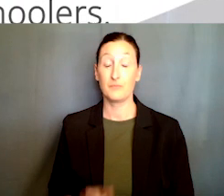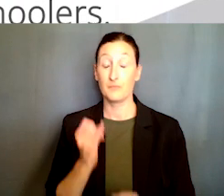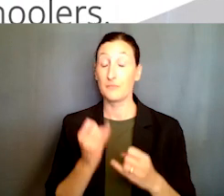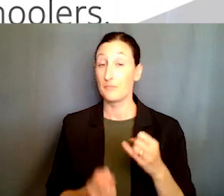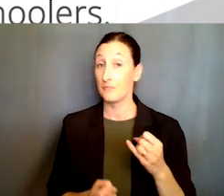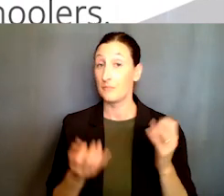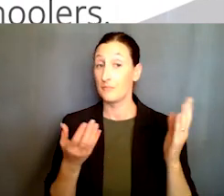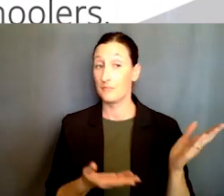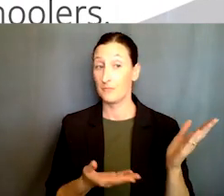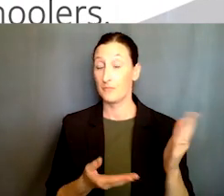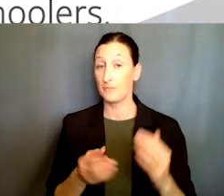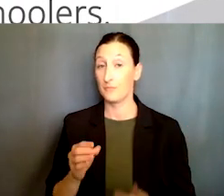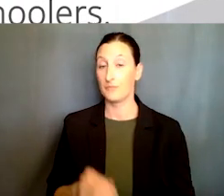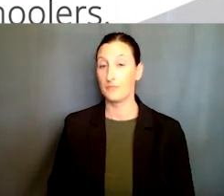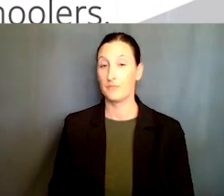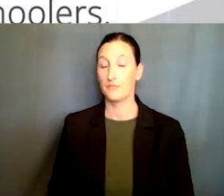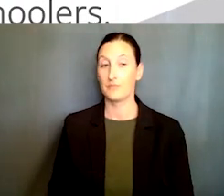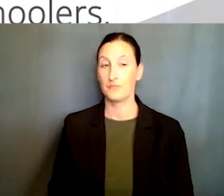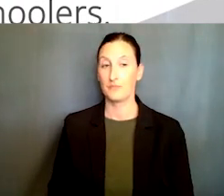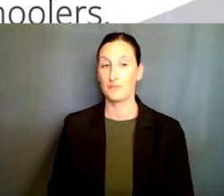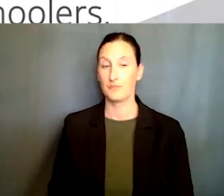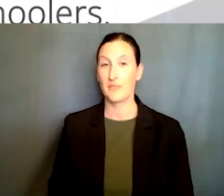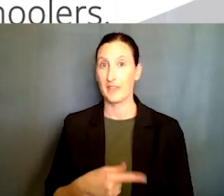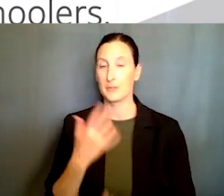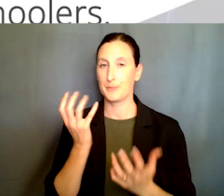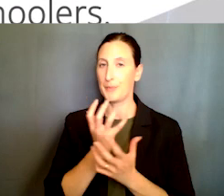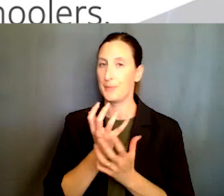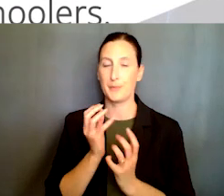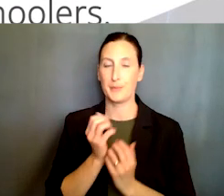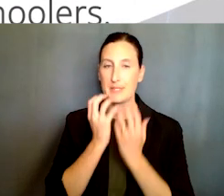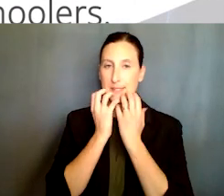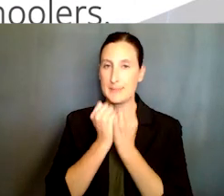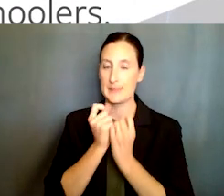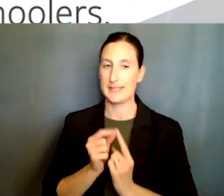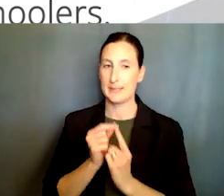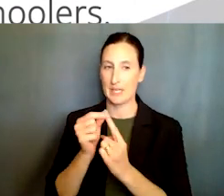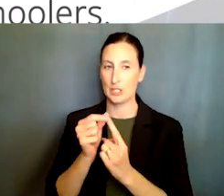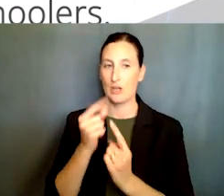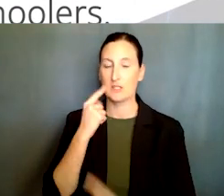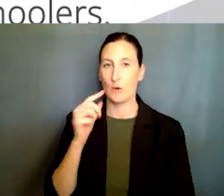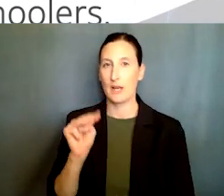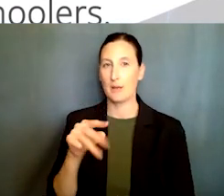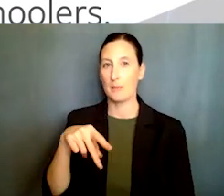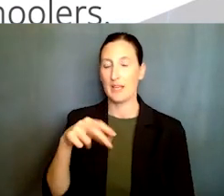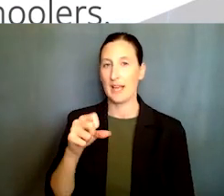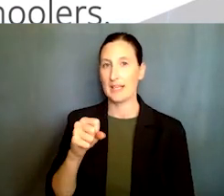this is very special, this is a DCL, it's for MPS-High, so this is for